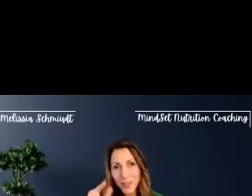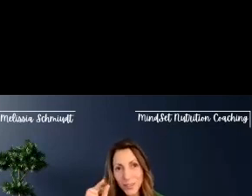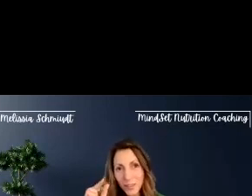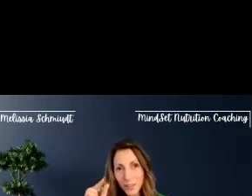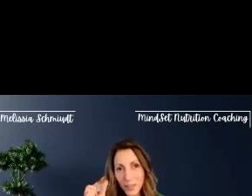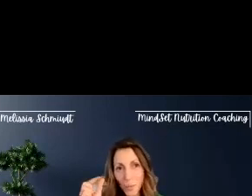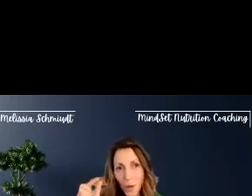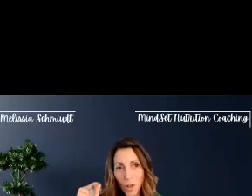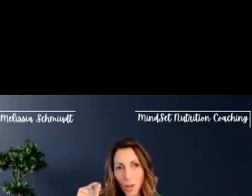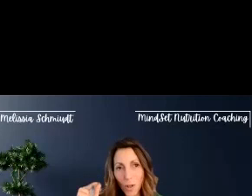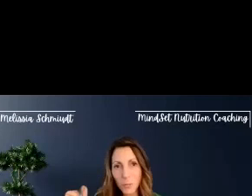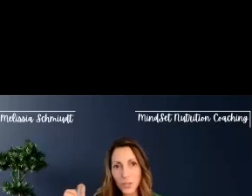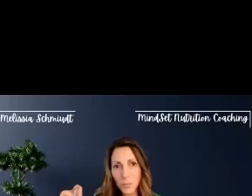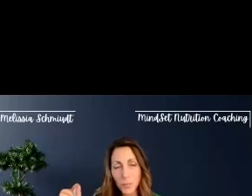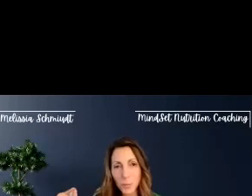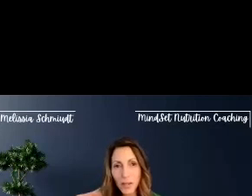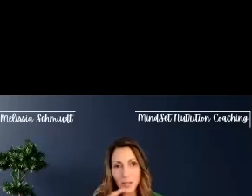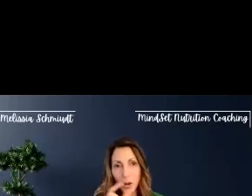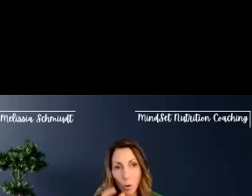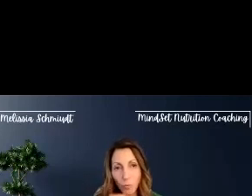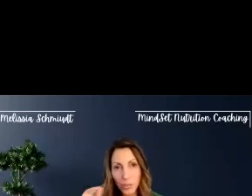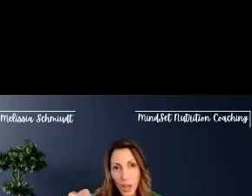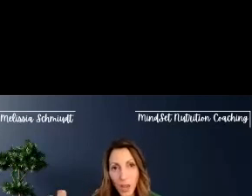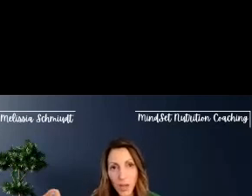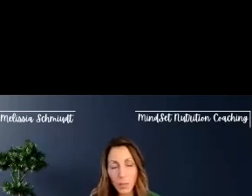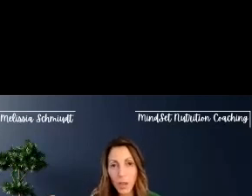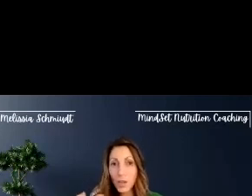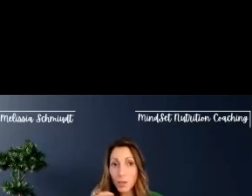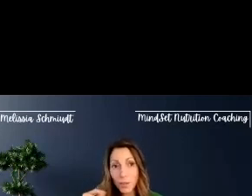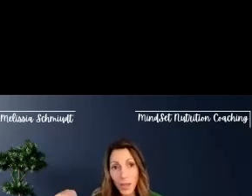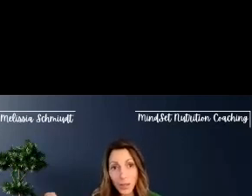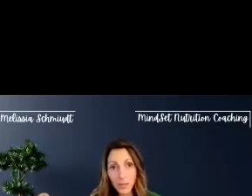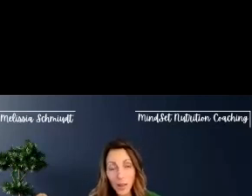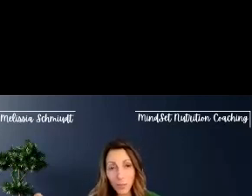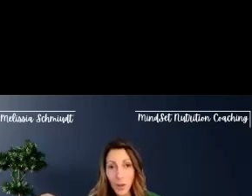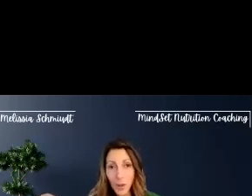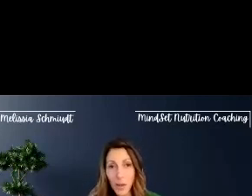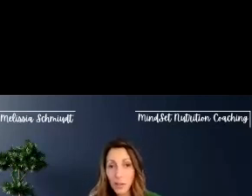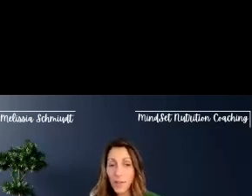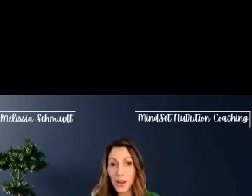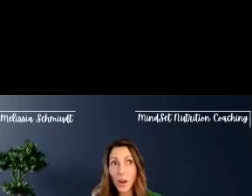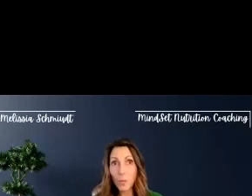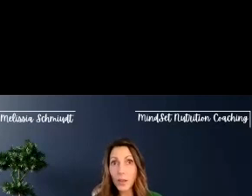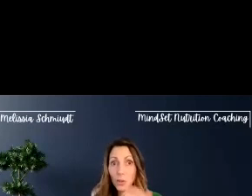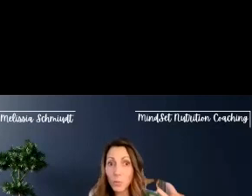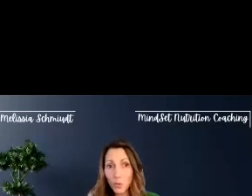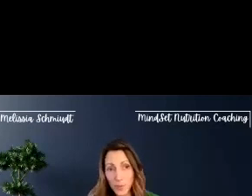But it's in such small, almost imperceptible ways that over time, you've gained a lot of weight. You've gained a lot of body fat.